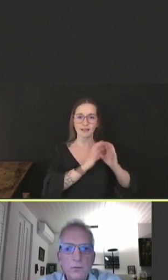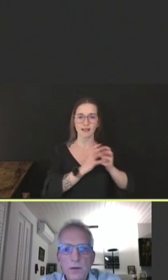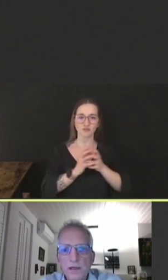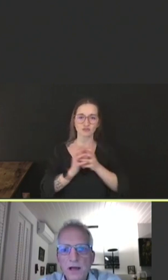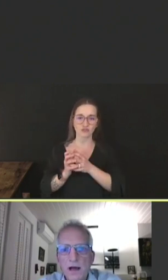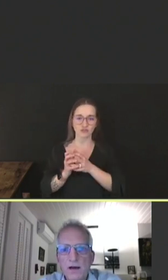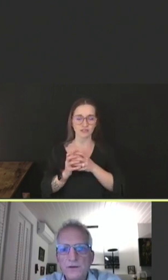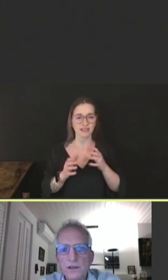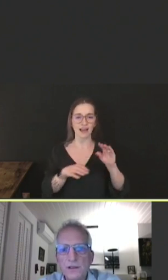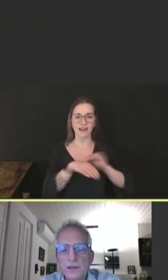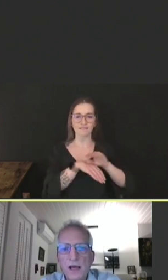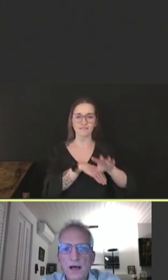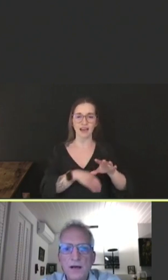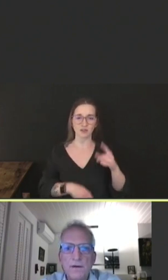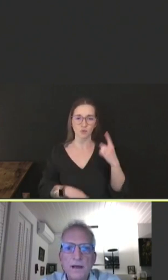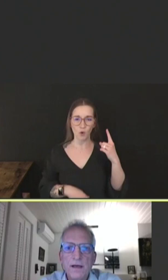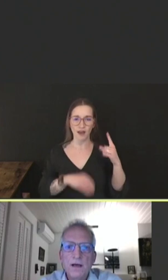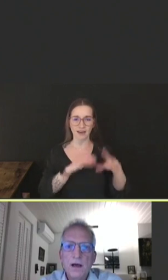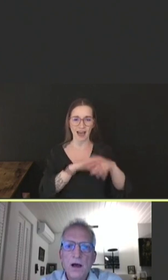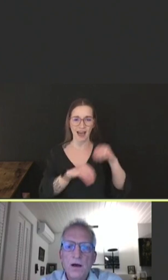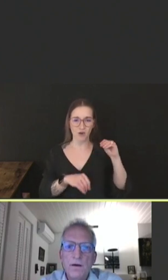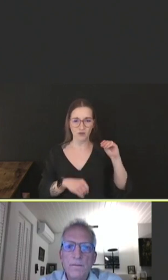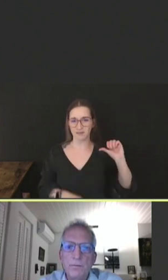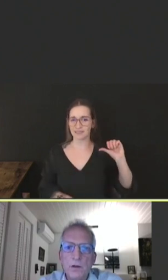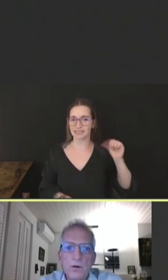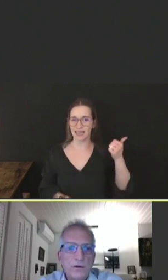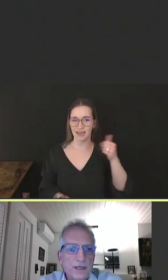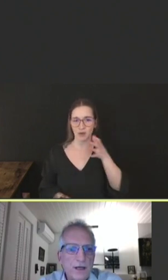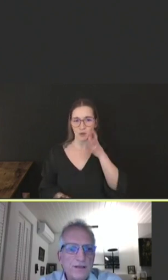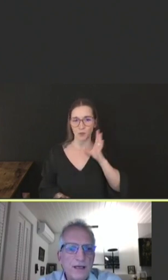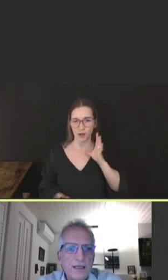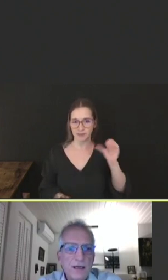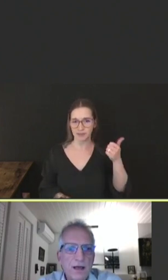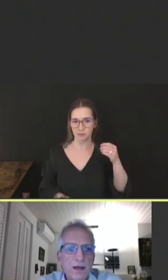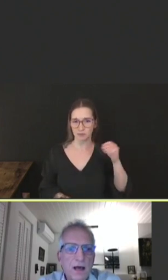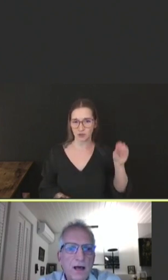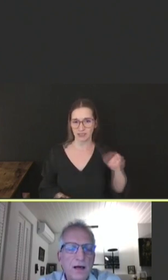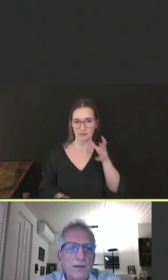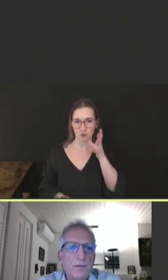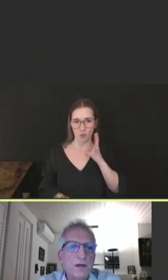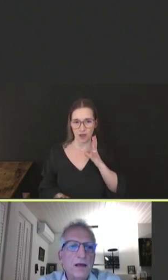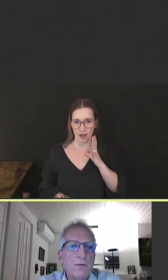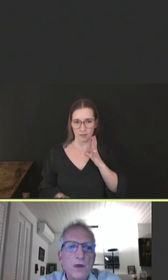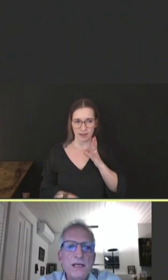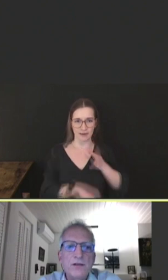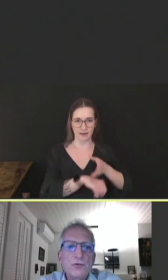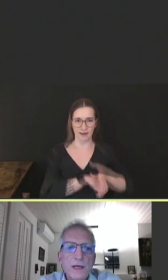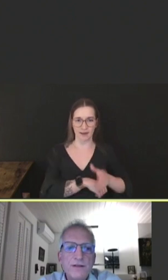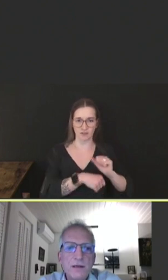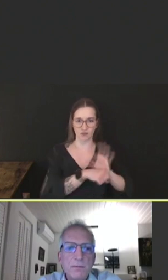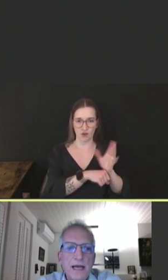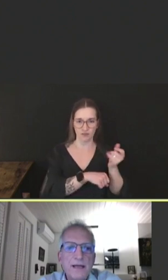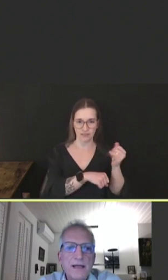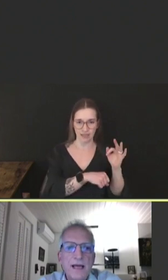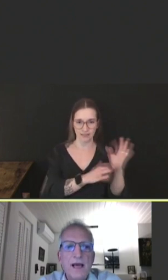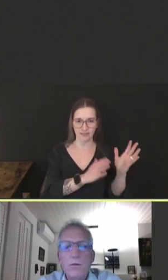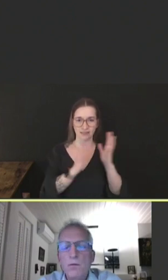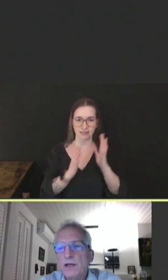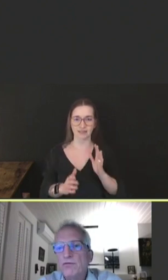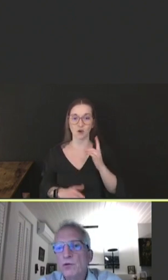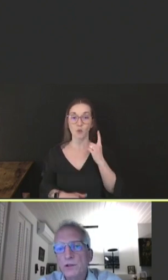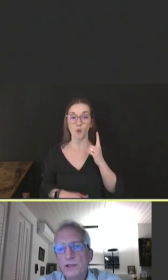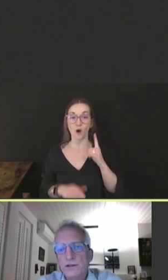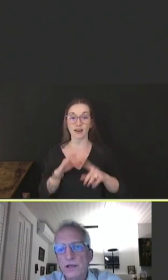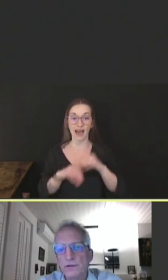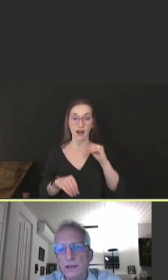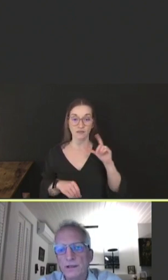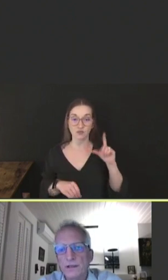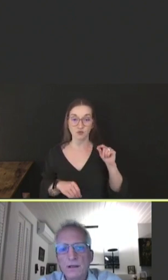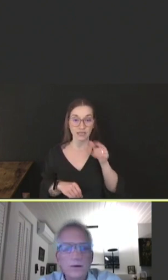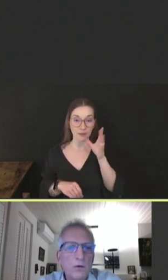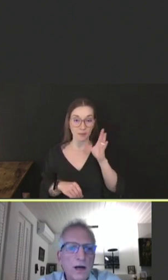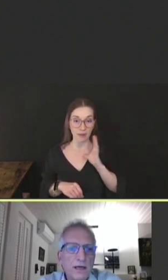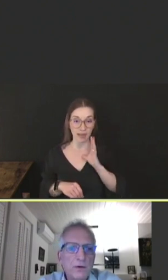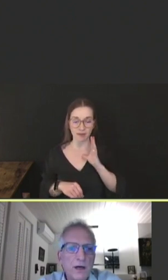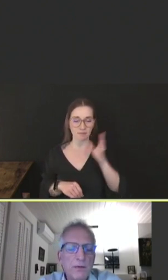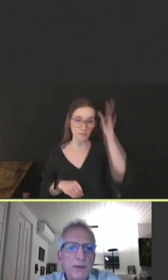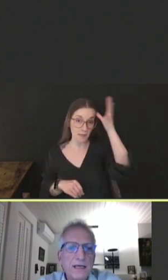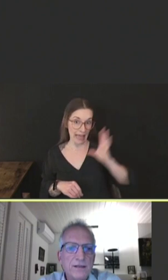10 women after COVID-19, one in 20 men, and one in 40 children. So, quite a big